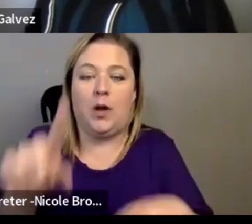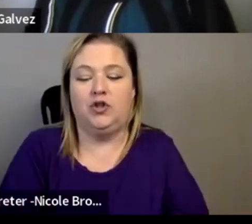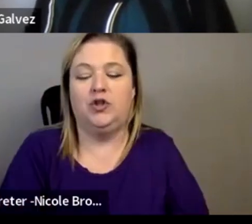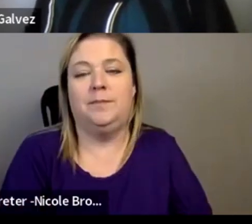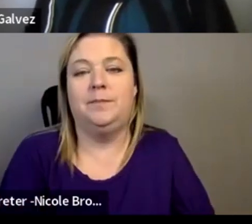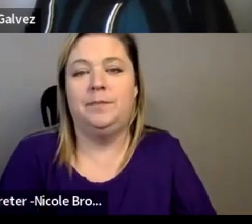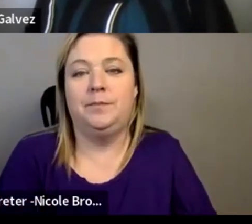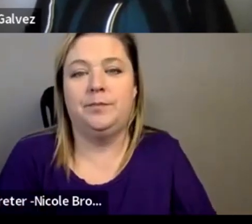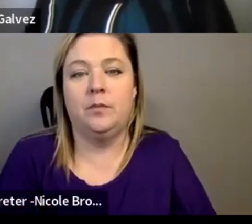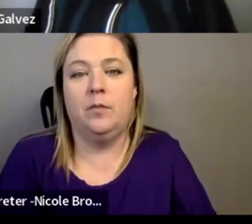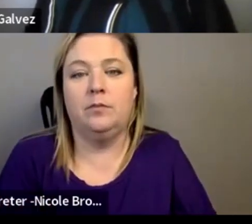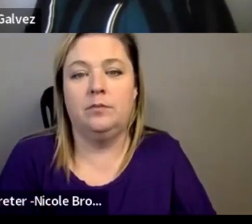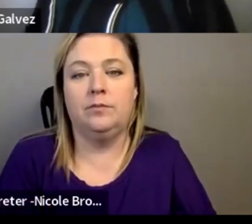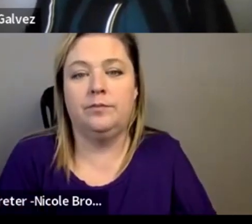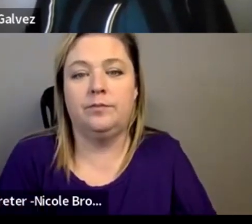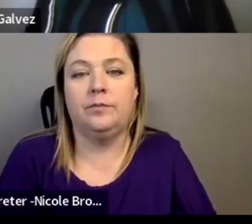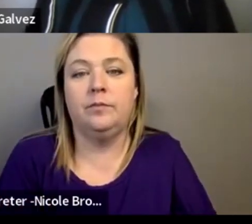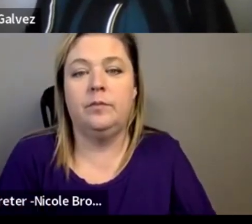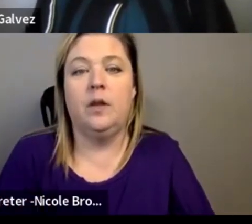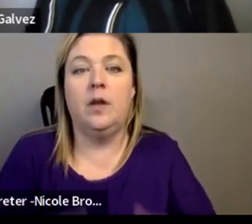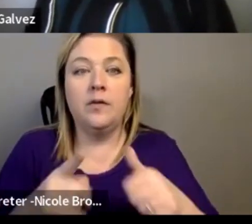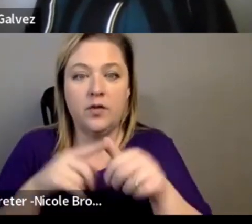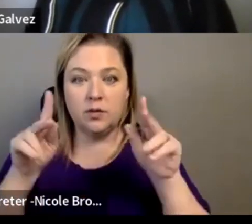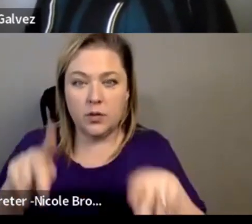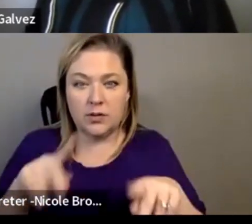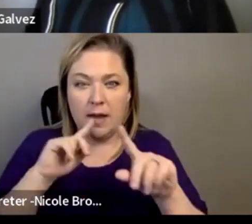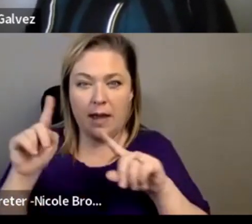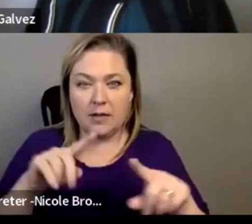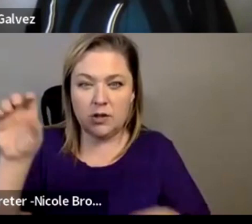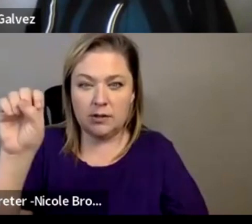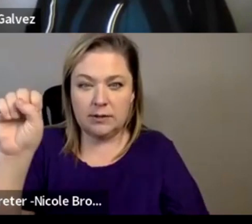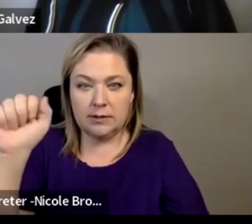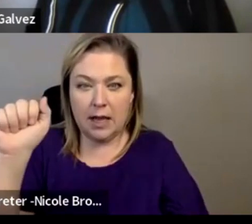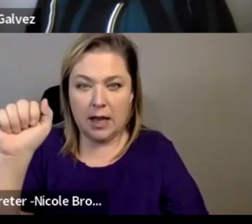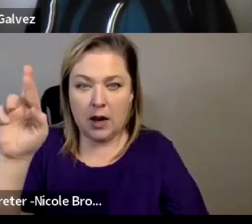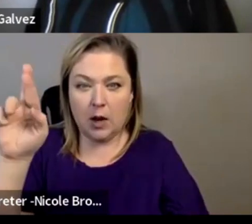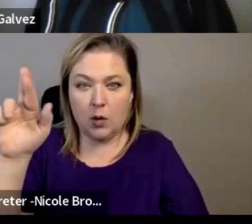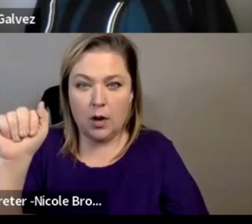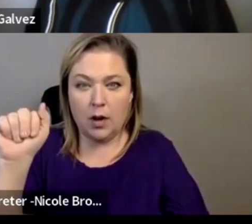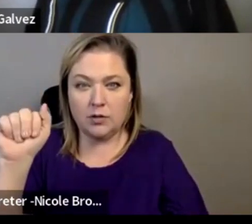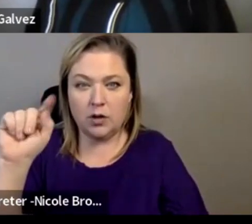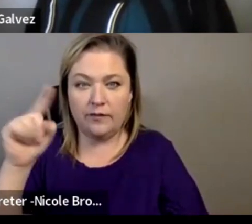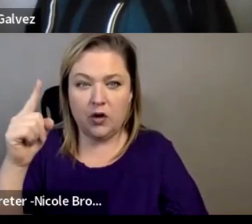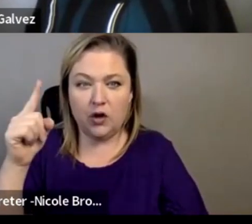two, and the first person who answered will be Sarah. So the first panel question is over to you, Nicole LeBlanc: Nicole. This is